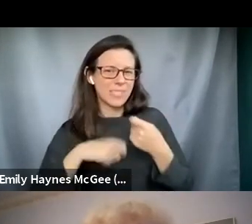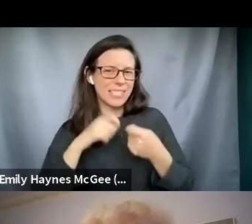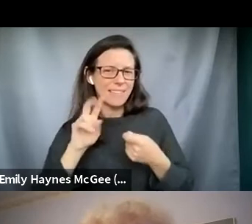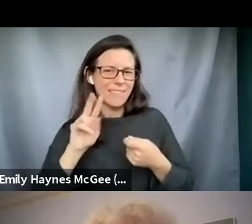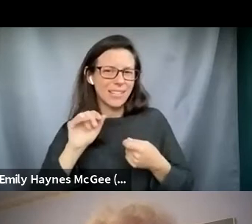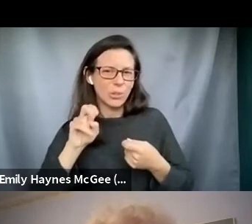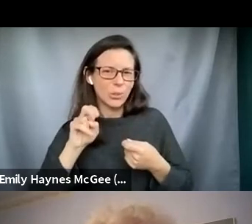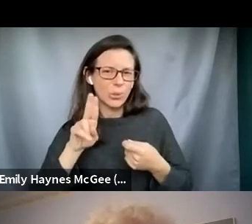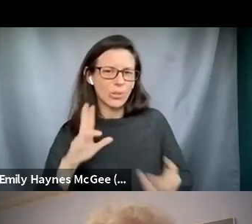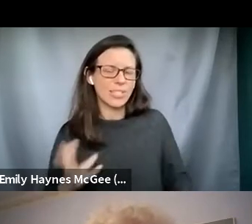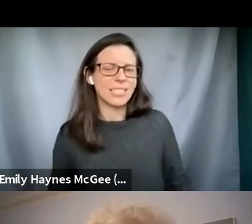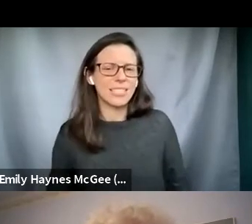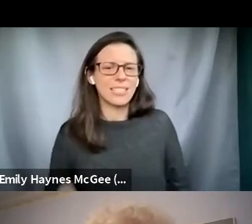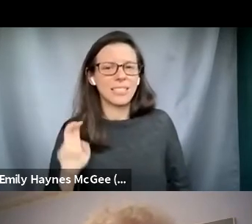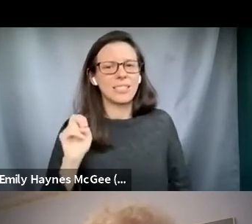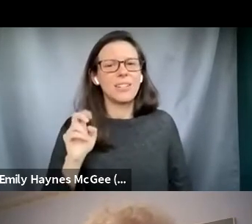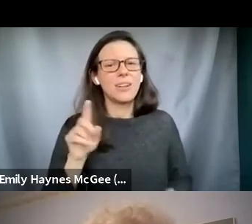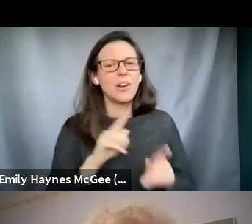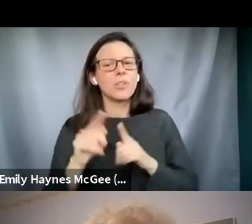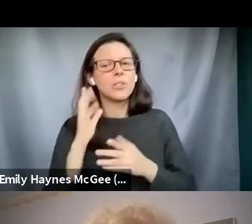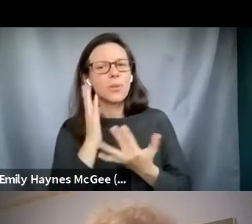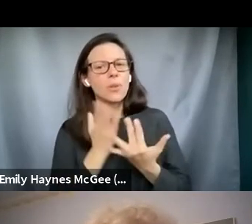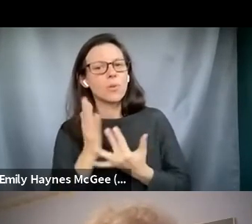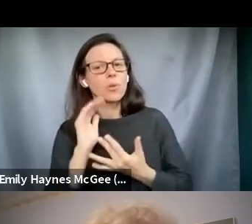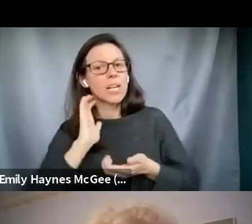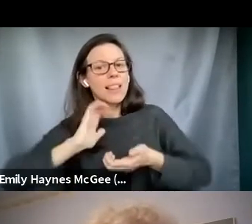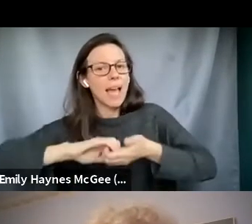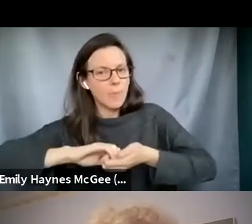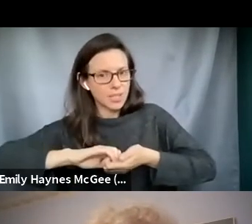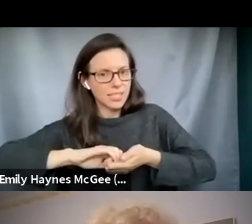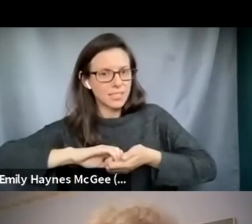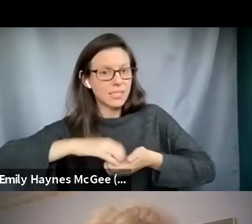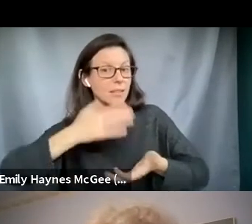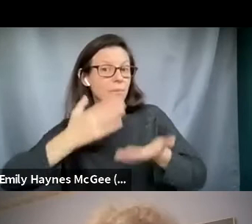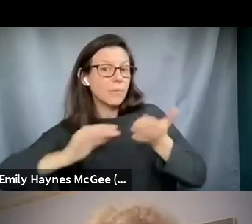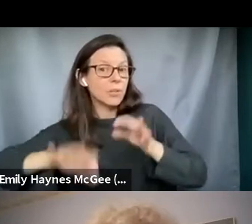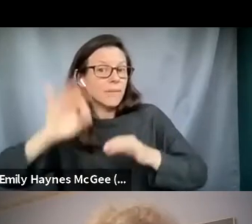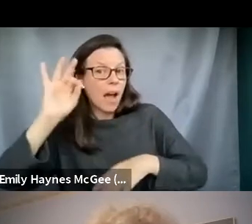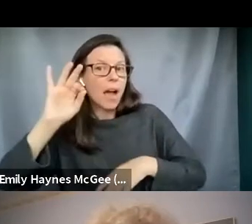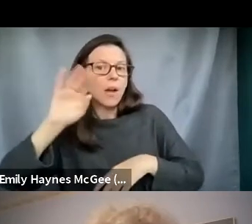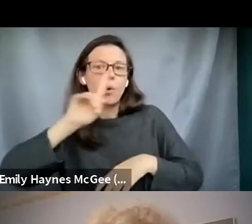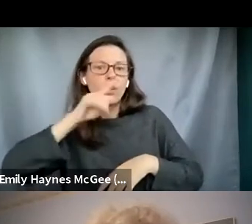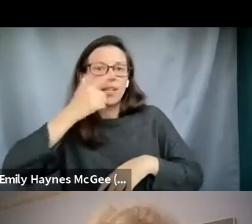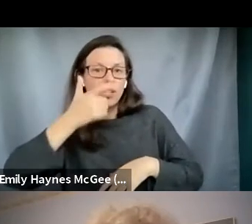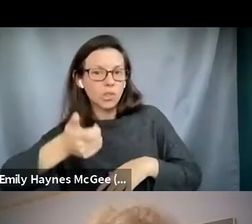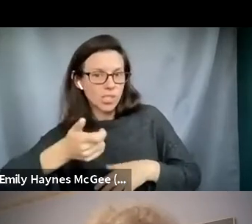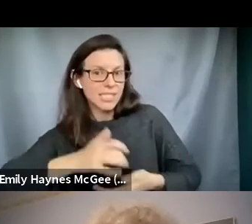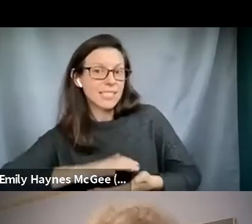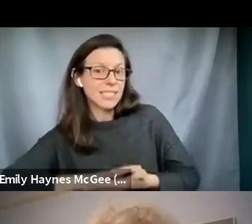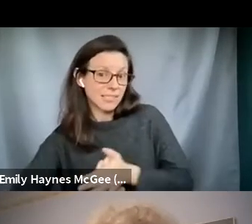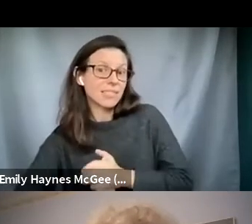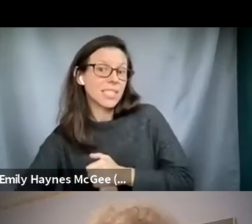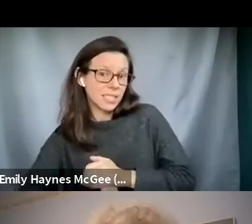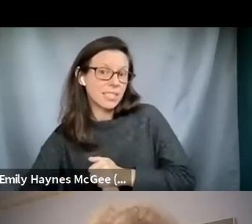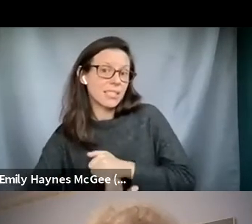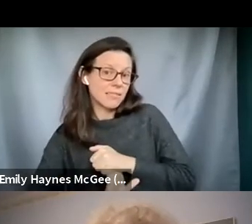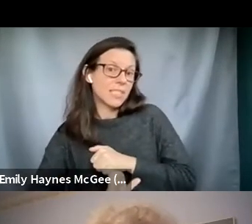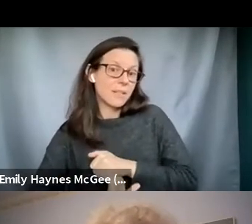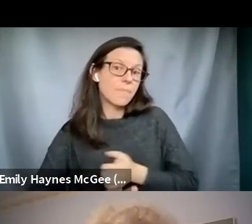And also through your collaboration, you may discover very interesting that enhances your